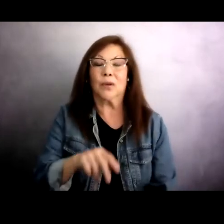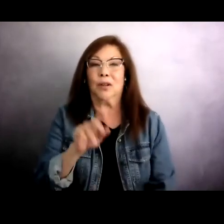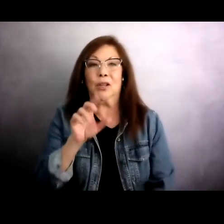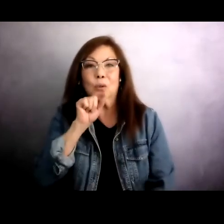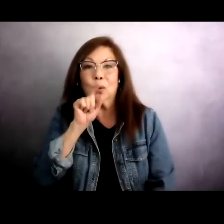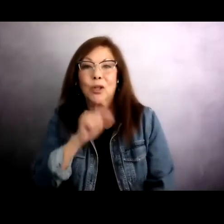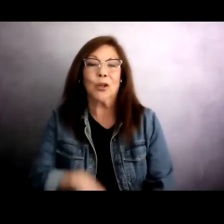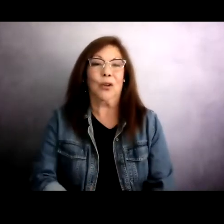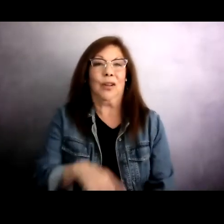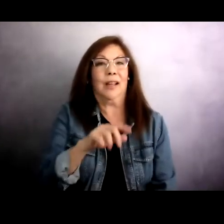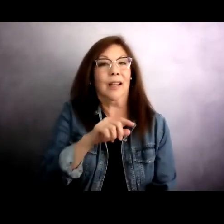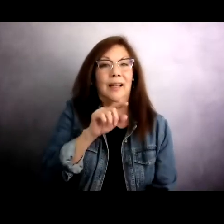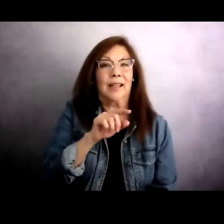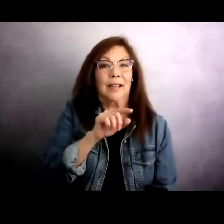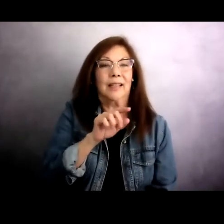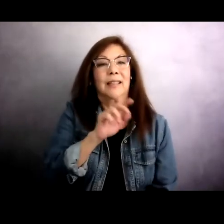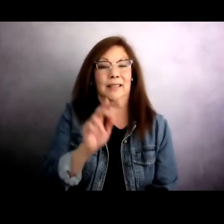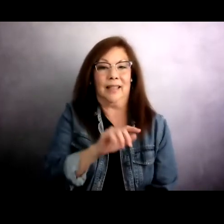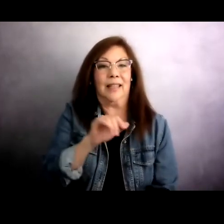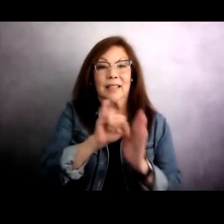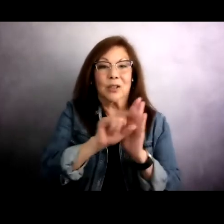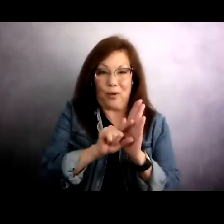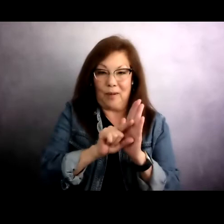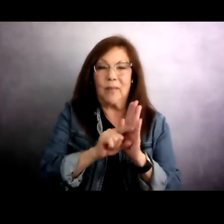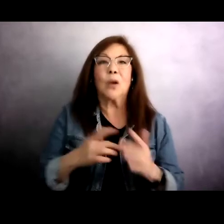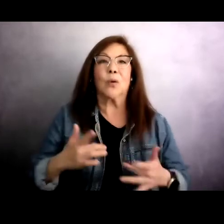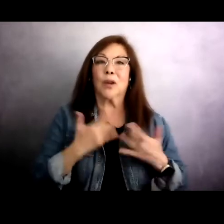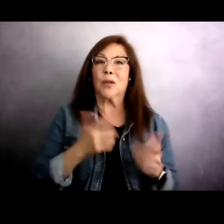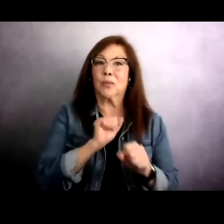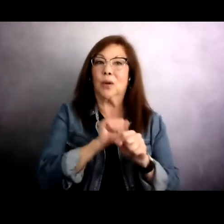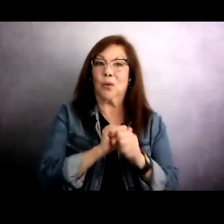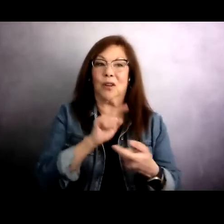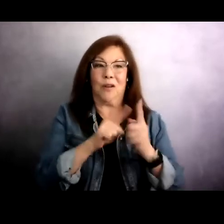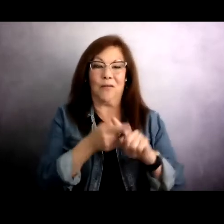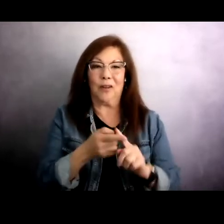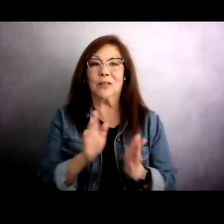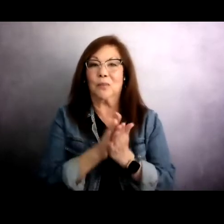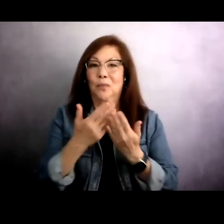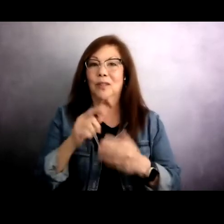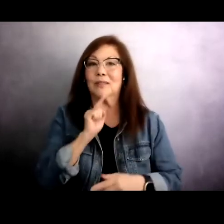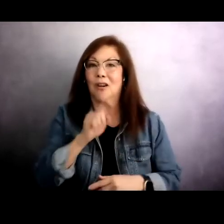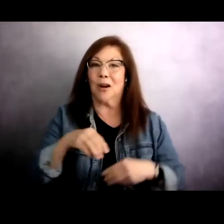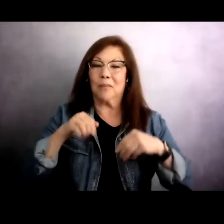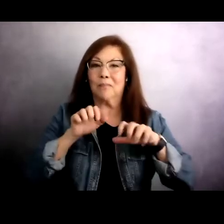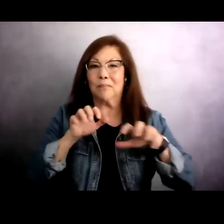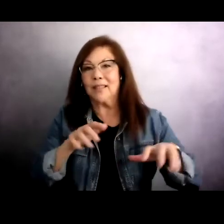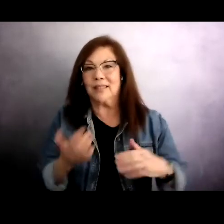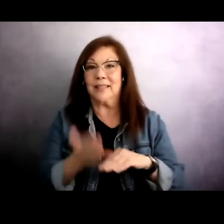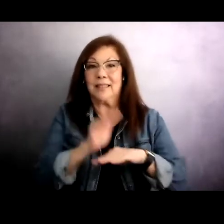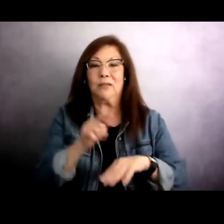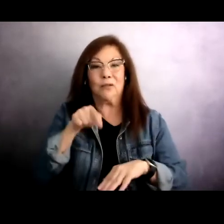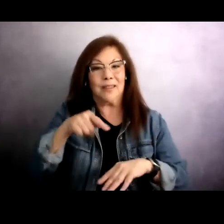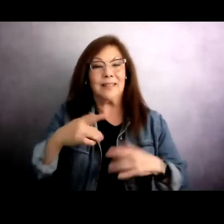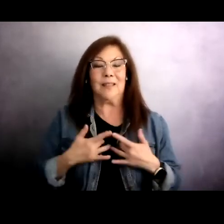We are thrilled to be working with Books Are Magic for this event. You can find a link